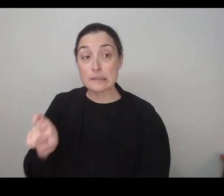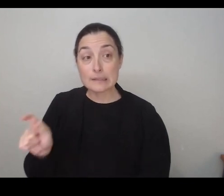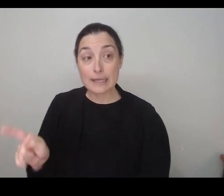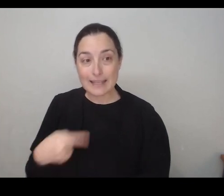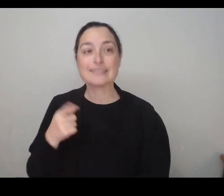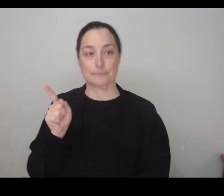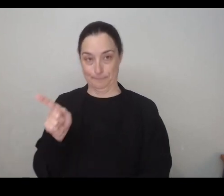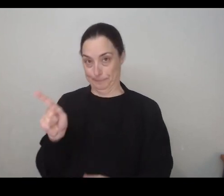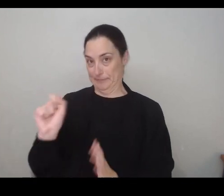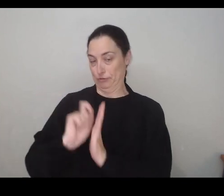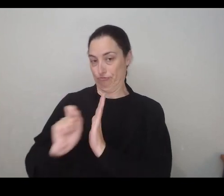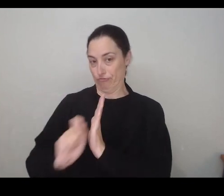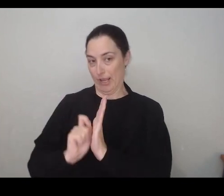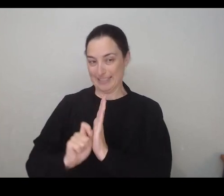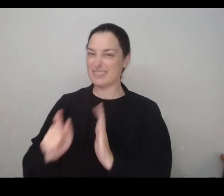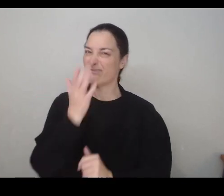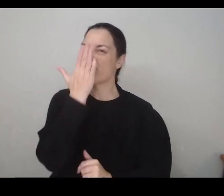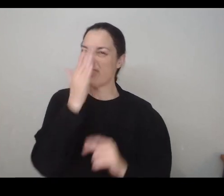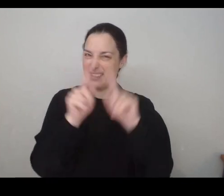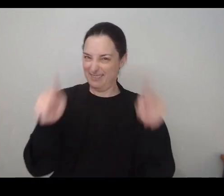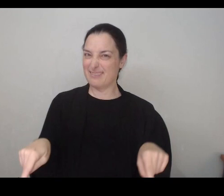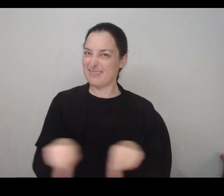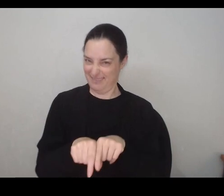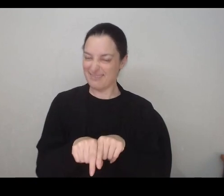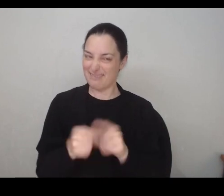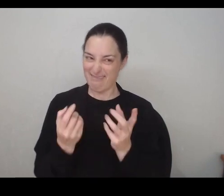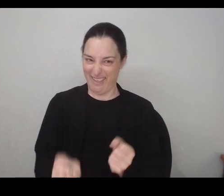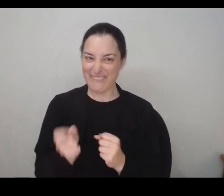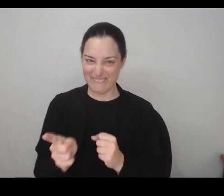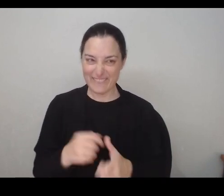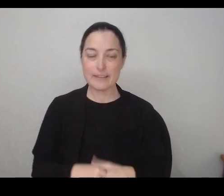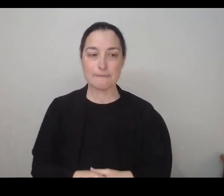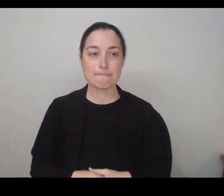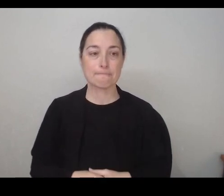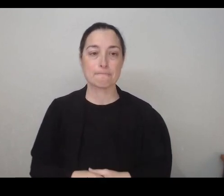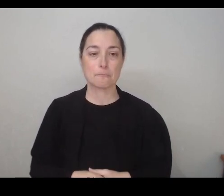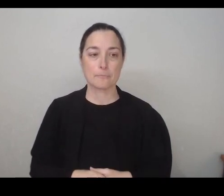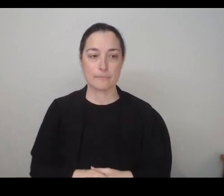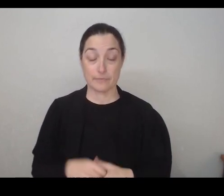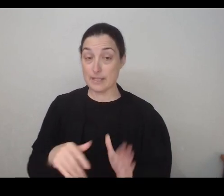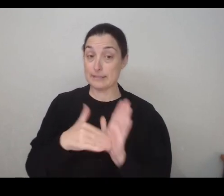here just a cover of the manuscript of this book. The manuscript is now in the Courtauld Gallery.